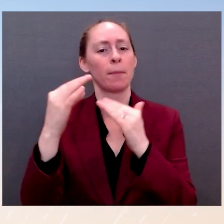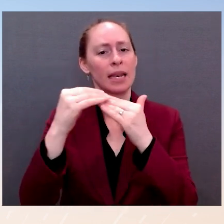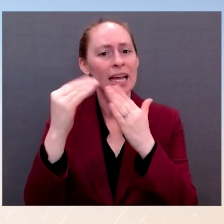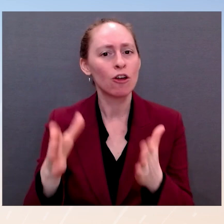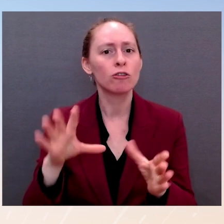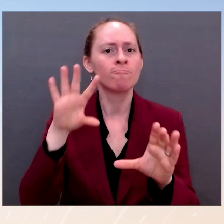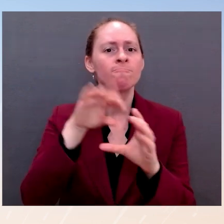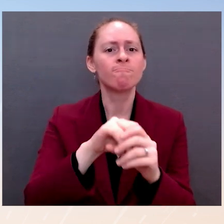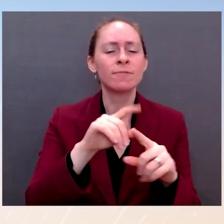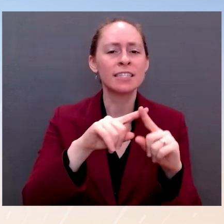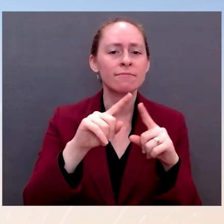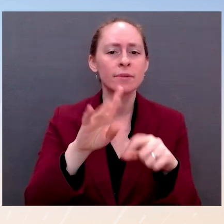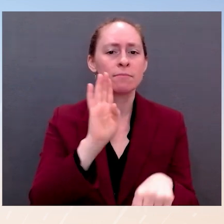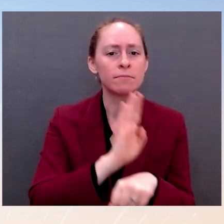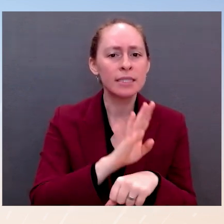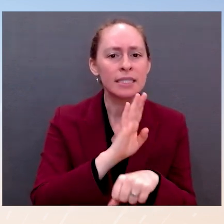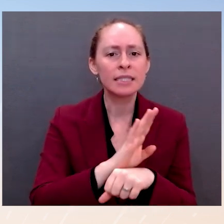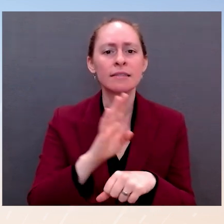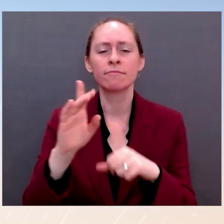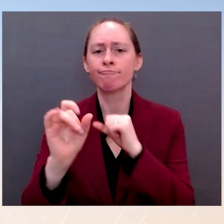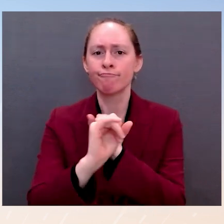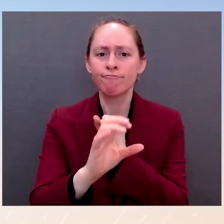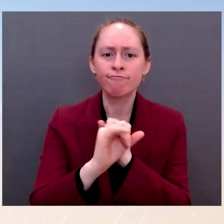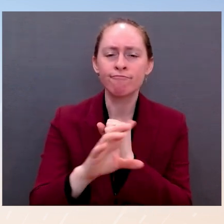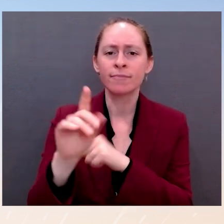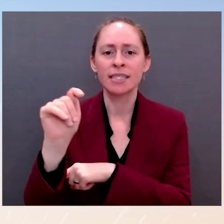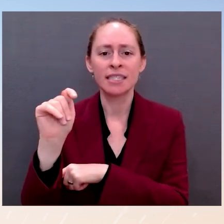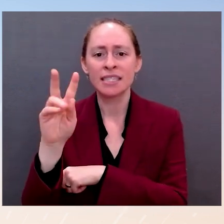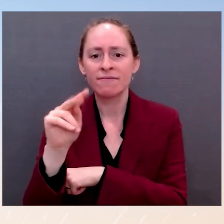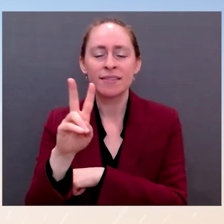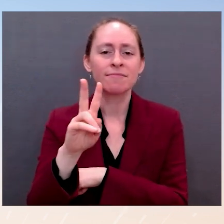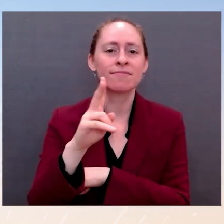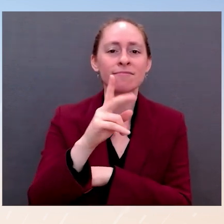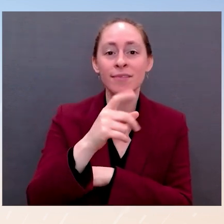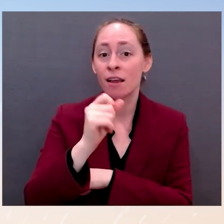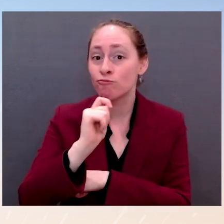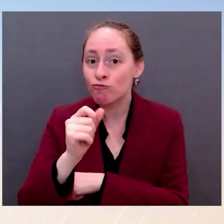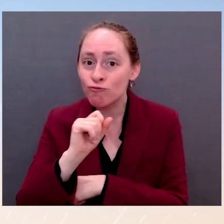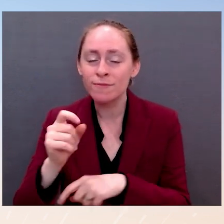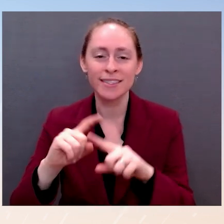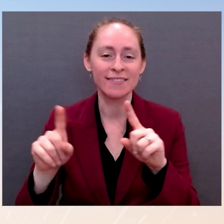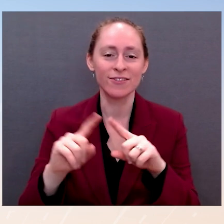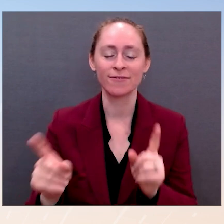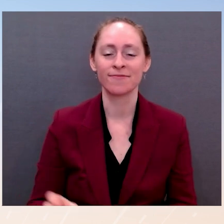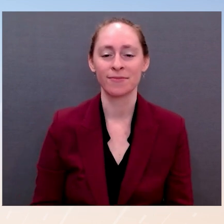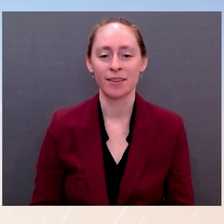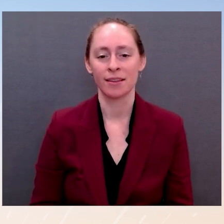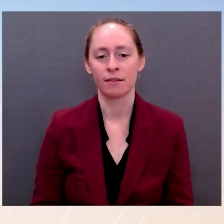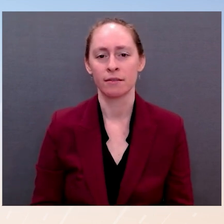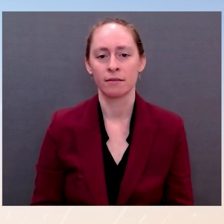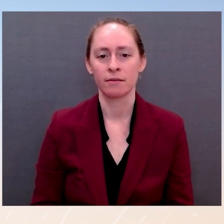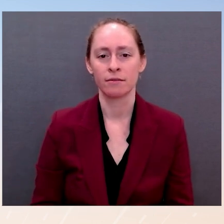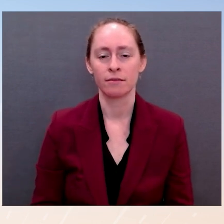And the nonprofit sector is among several television broadcasts and roles. But today we are here to talk about another issue